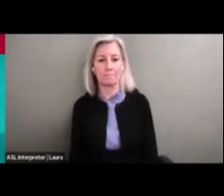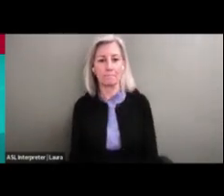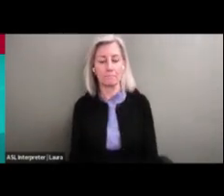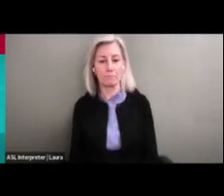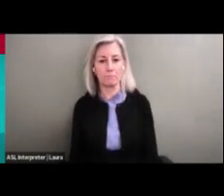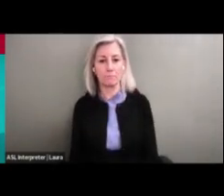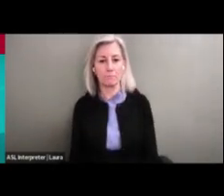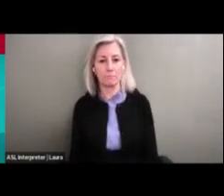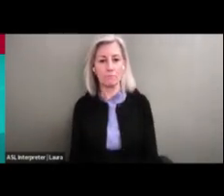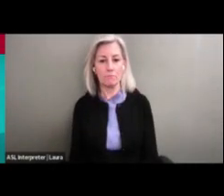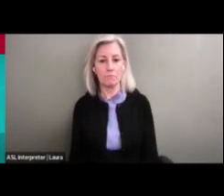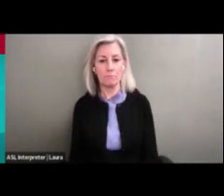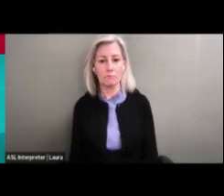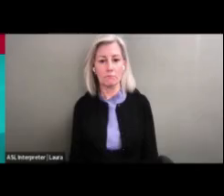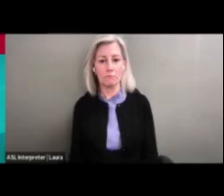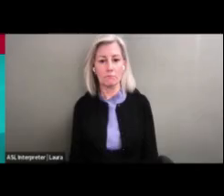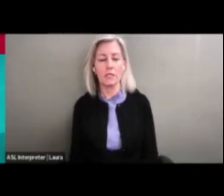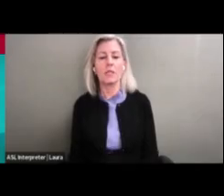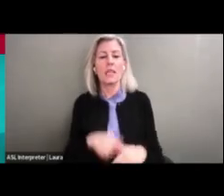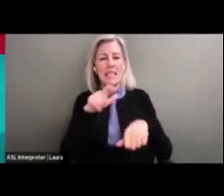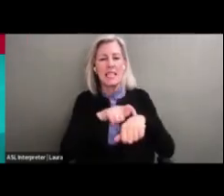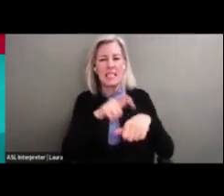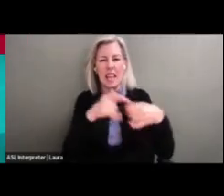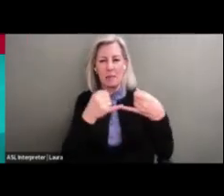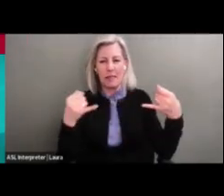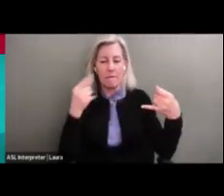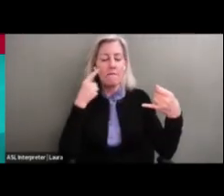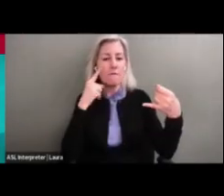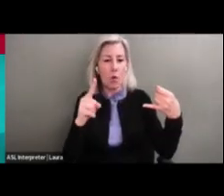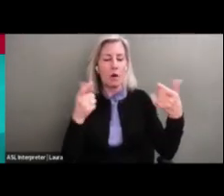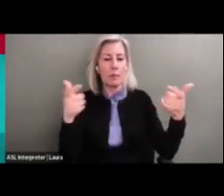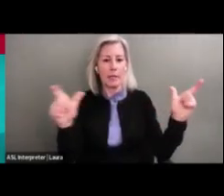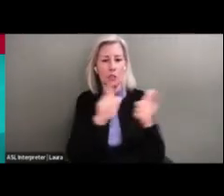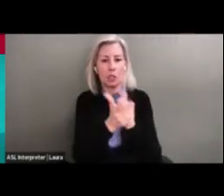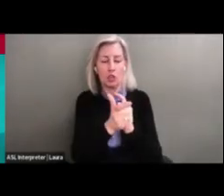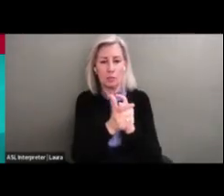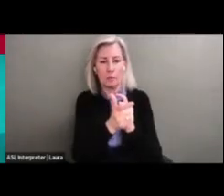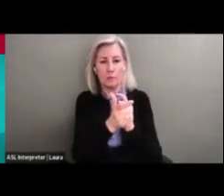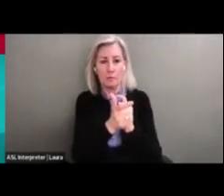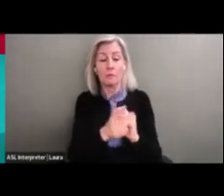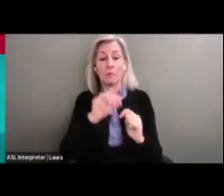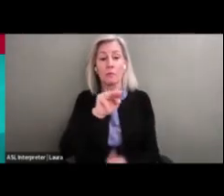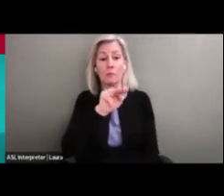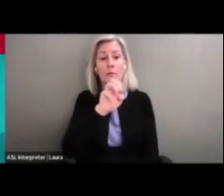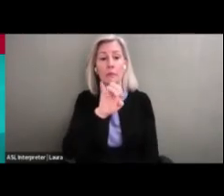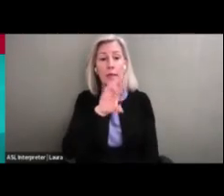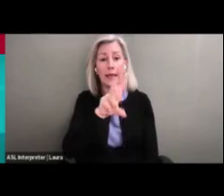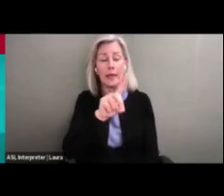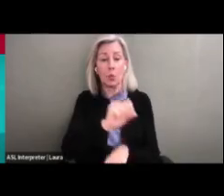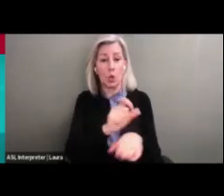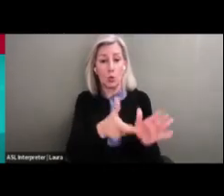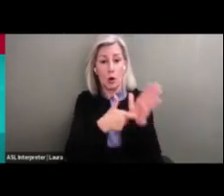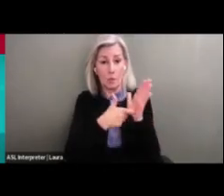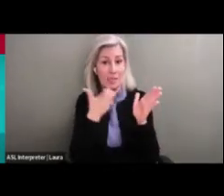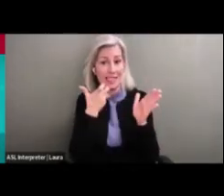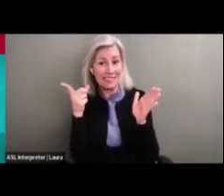One of the realities is that it shifts more costs to the states.